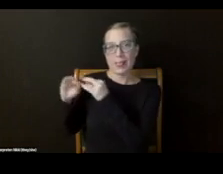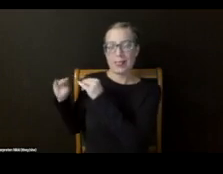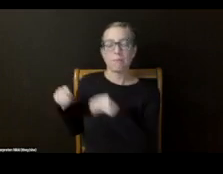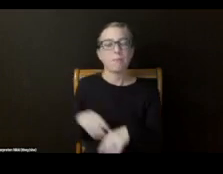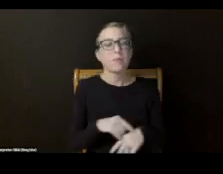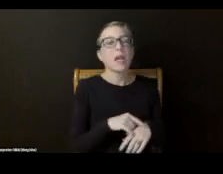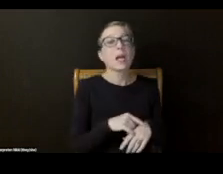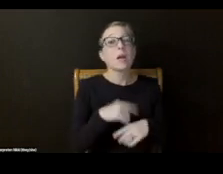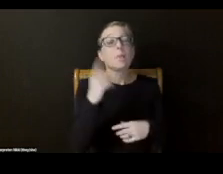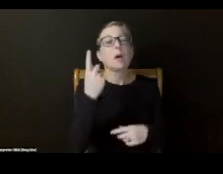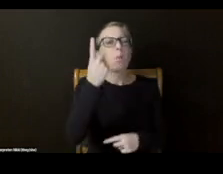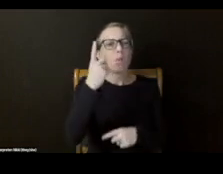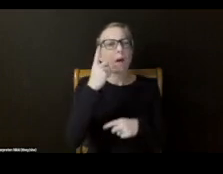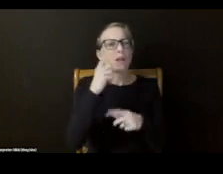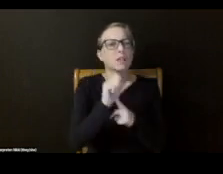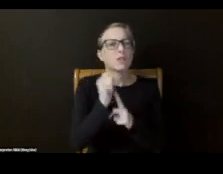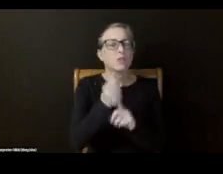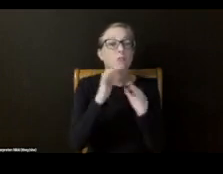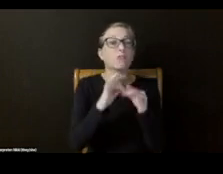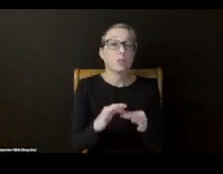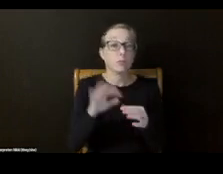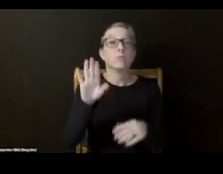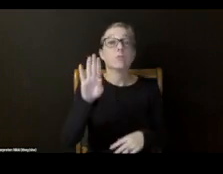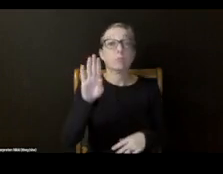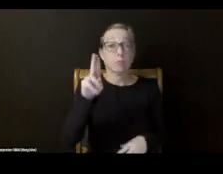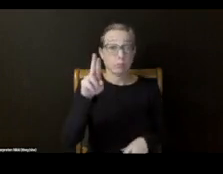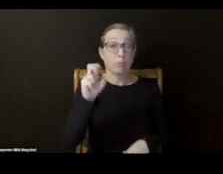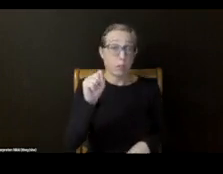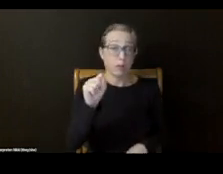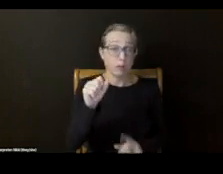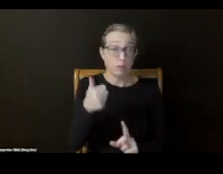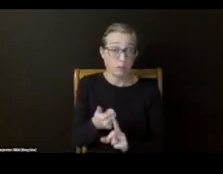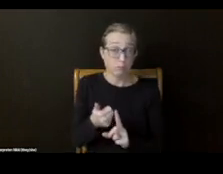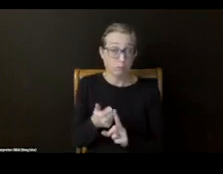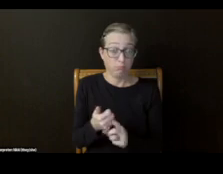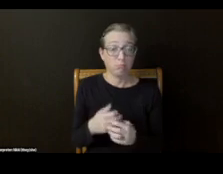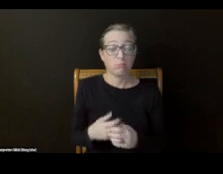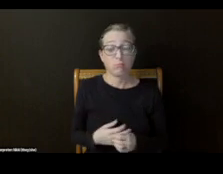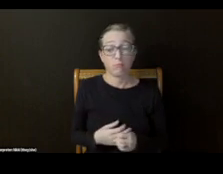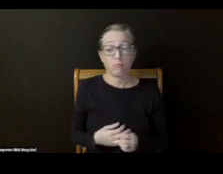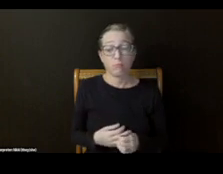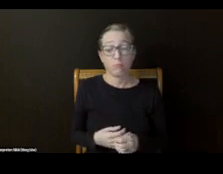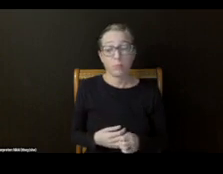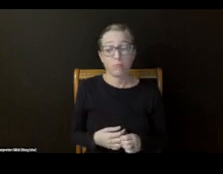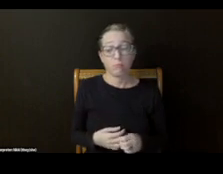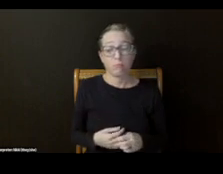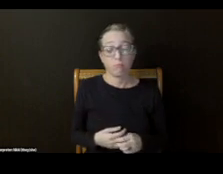where at the beginning of this month or this summer